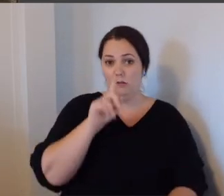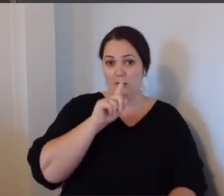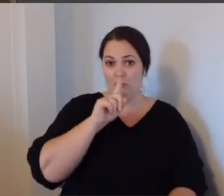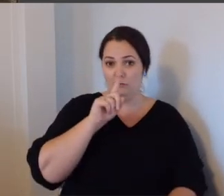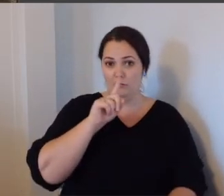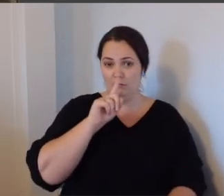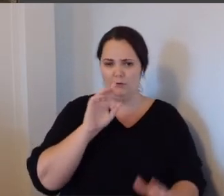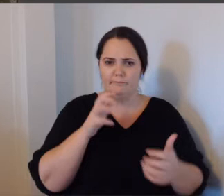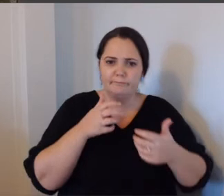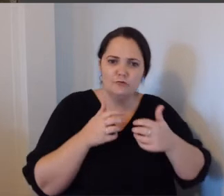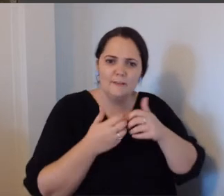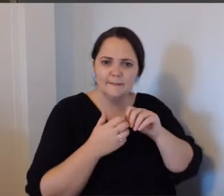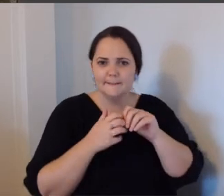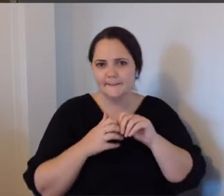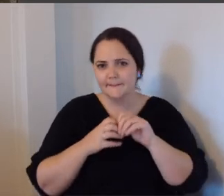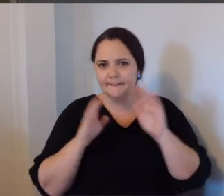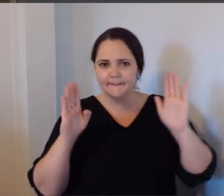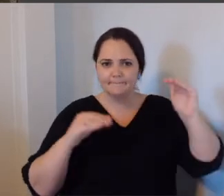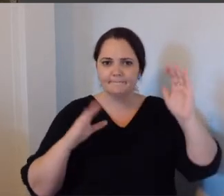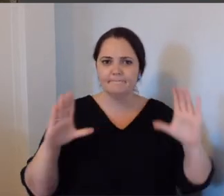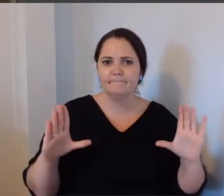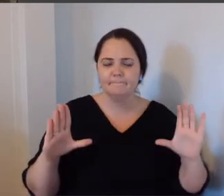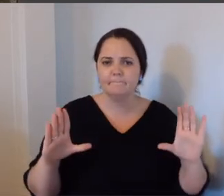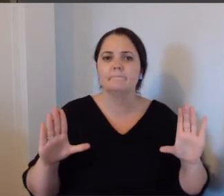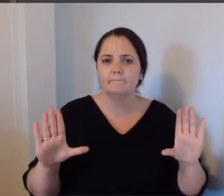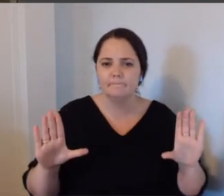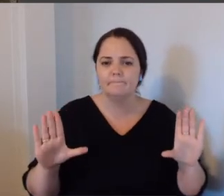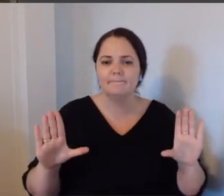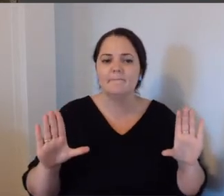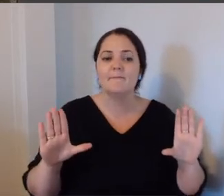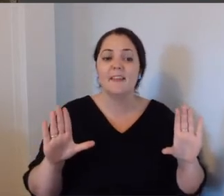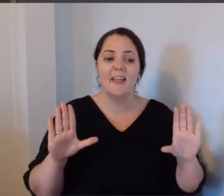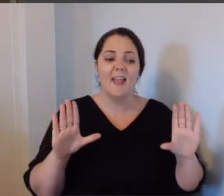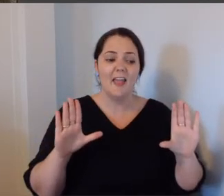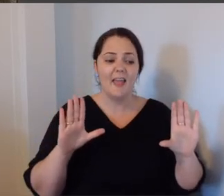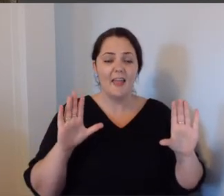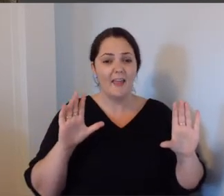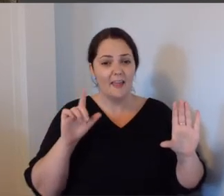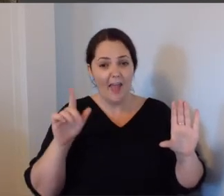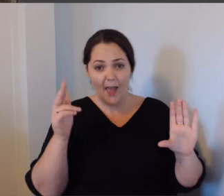of Caravaggio's. He's not particularly interested in position he's positioning his figures in a